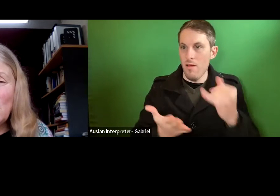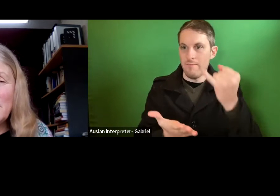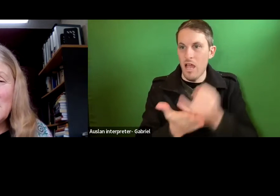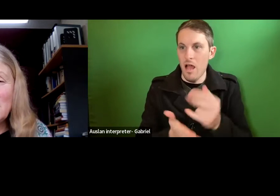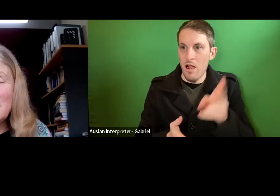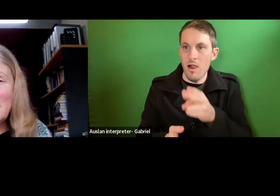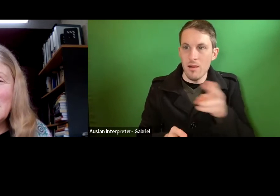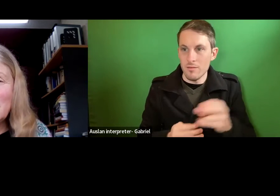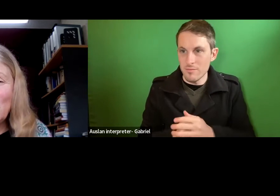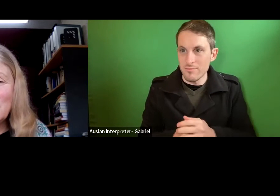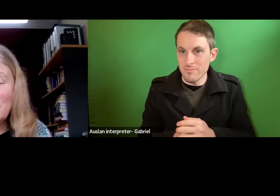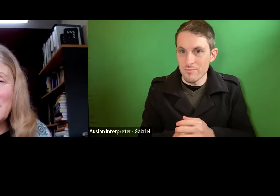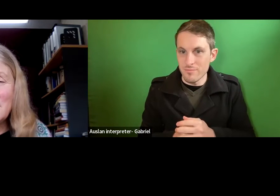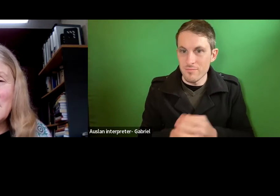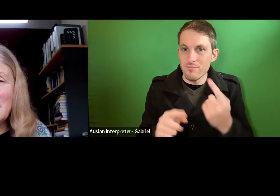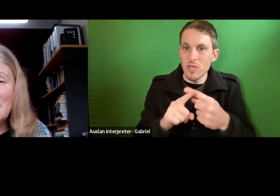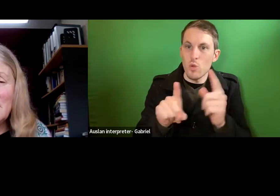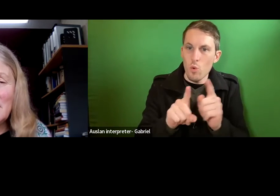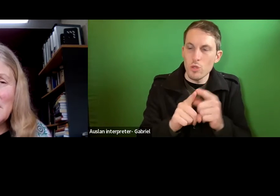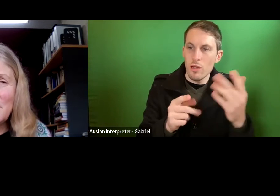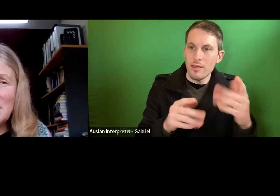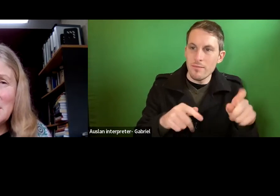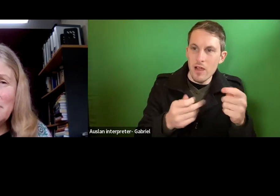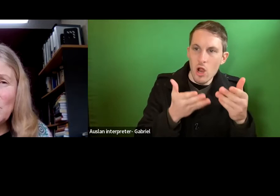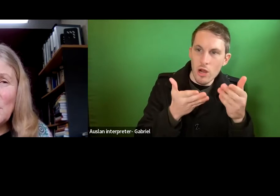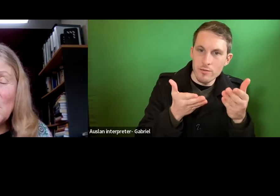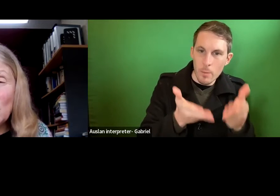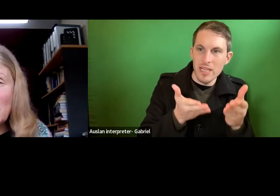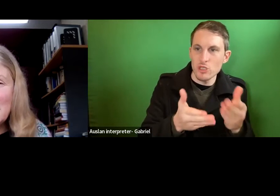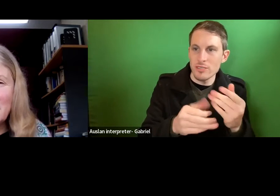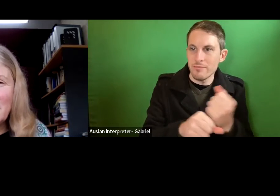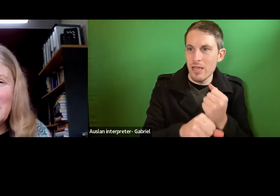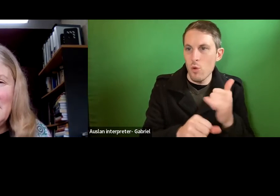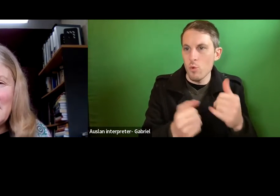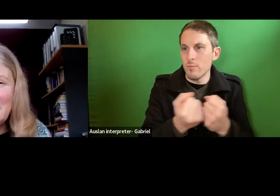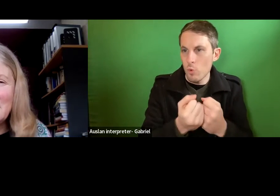accommodations and support services are likely to be needed. When we talk about severe, again,